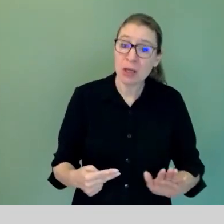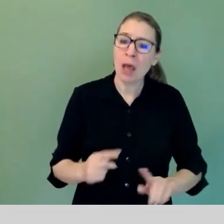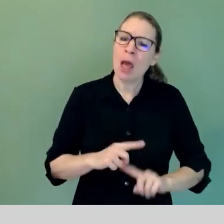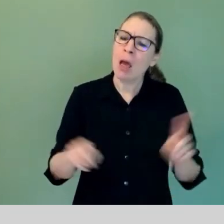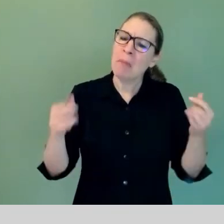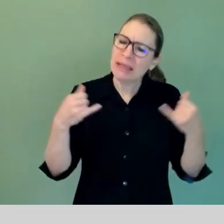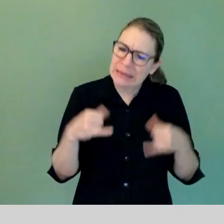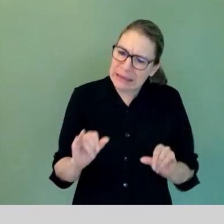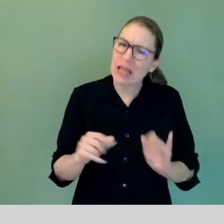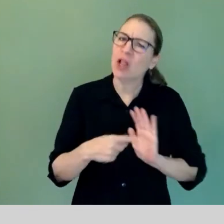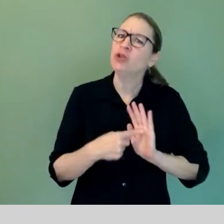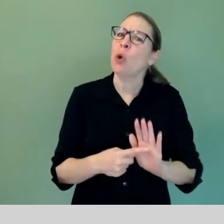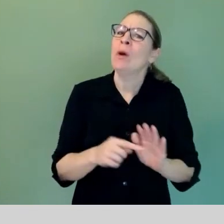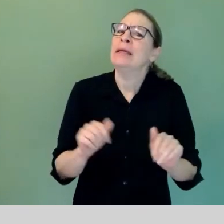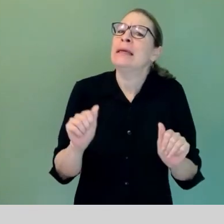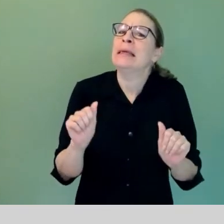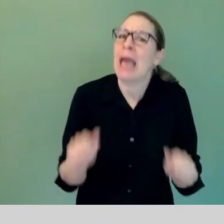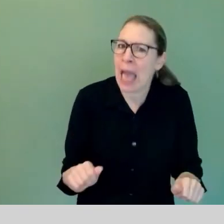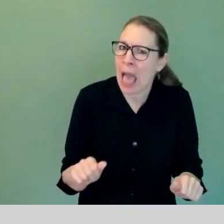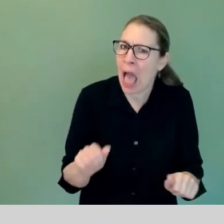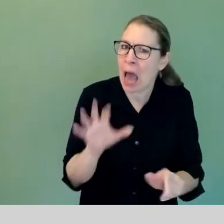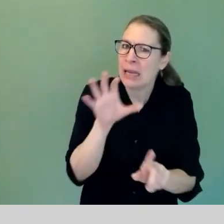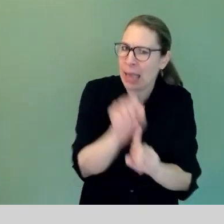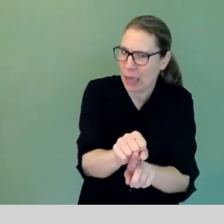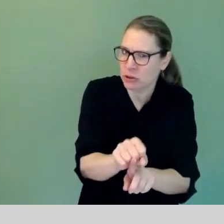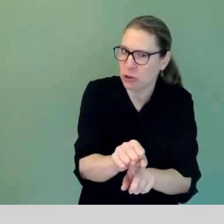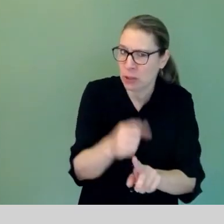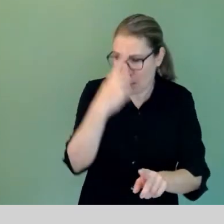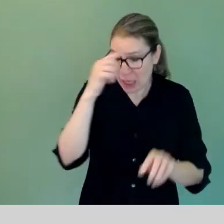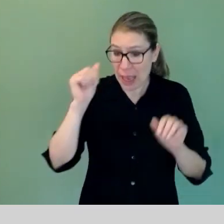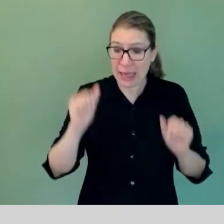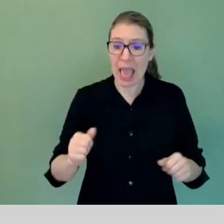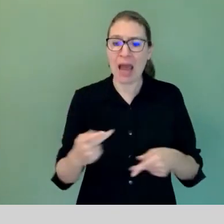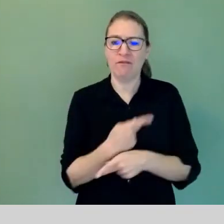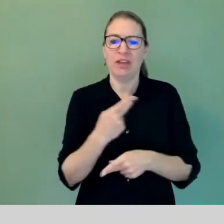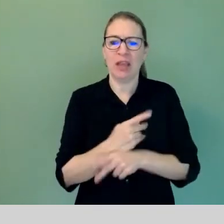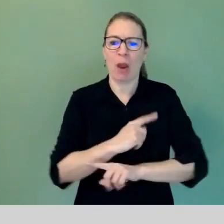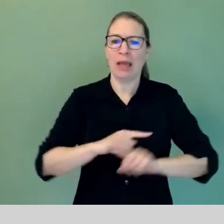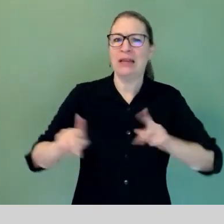for everybody's use case, it still shows capability because it's able to decipher